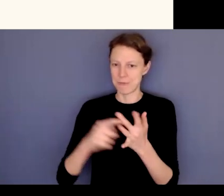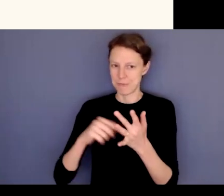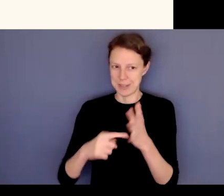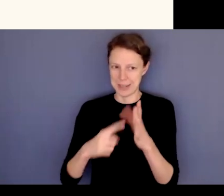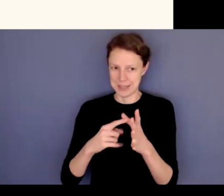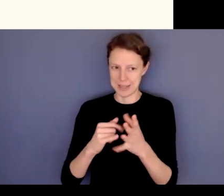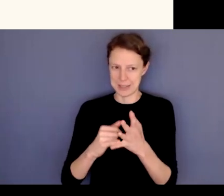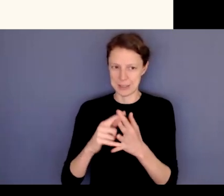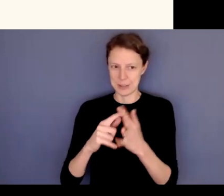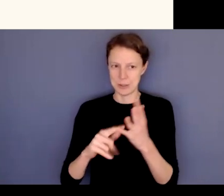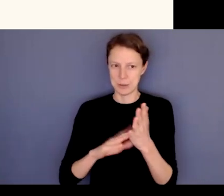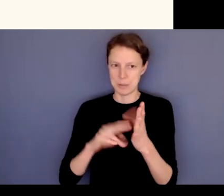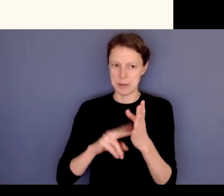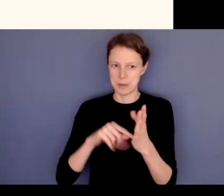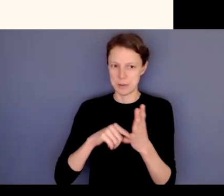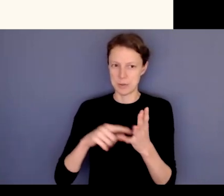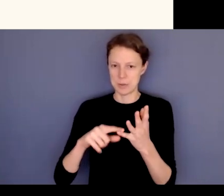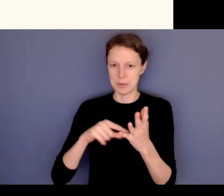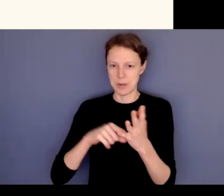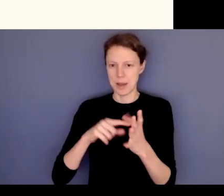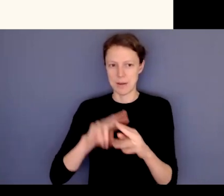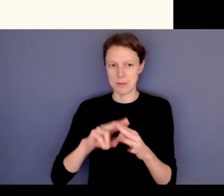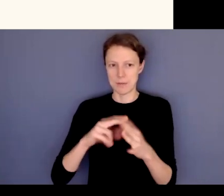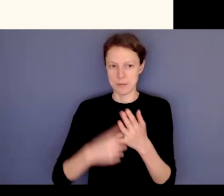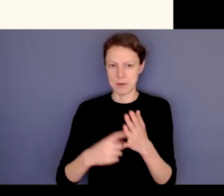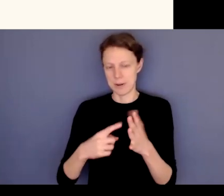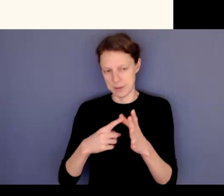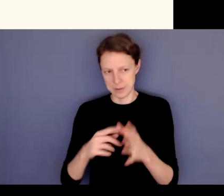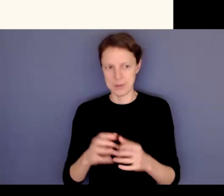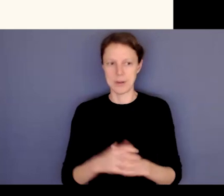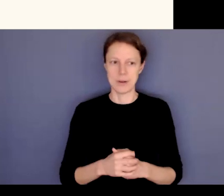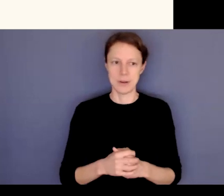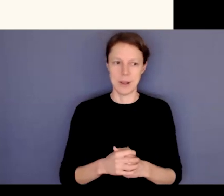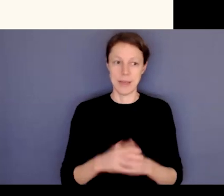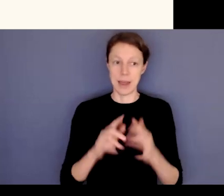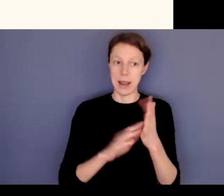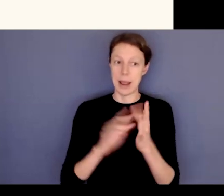Instagram was established, and have run it from there. Emily Wrigglesworth and Daniel Scoullar are our media